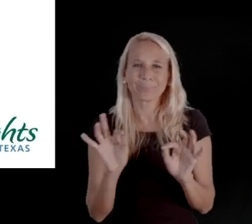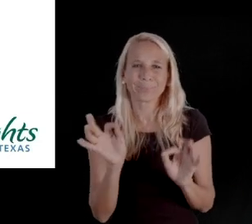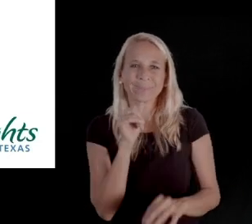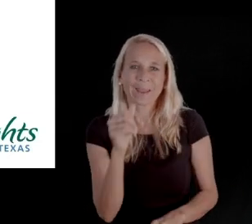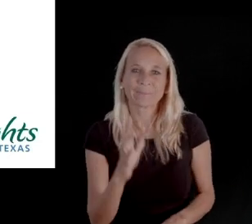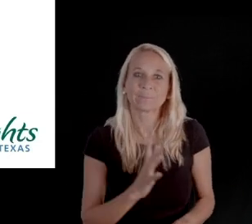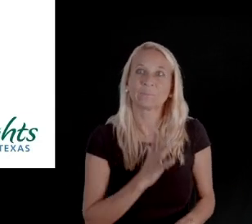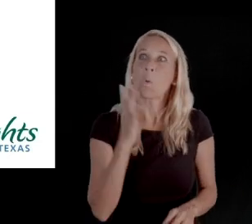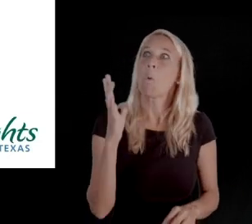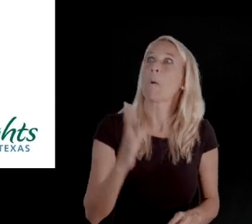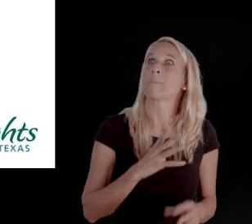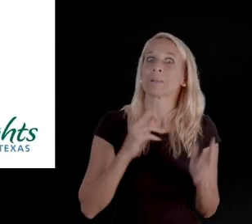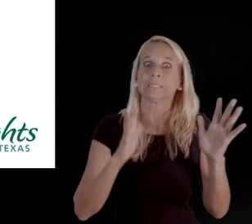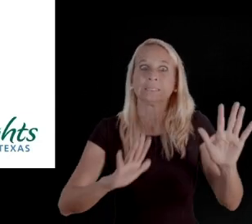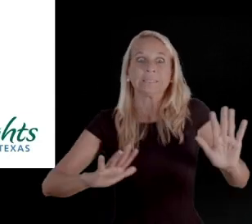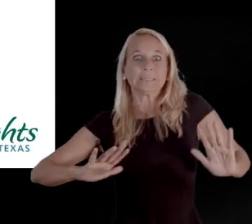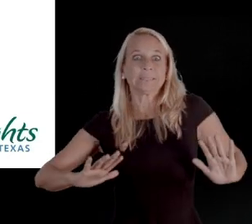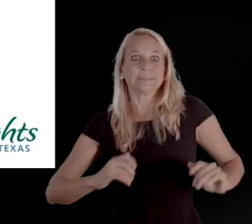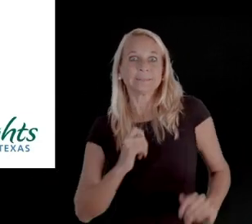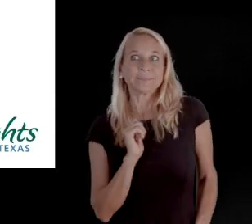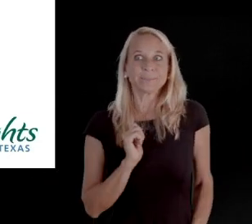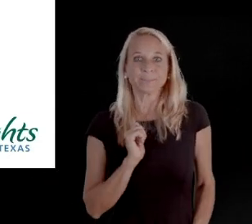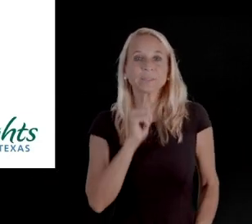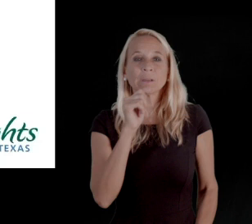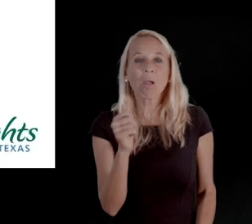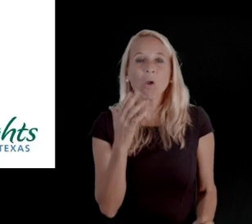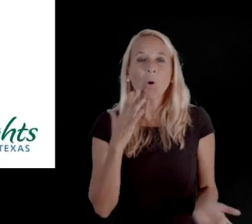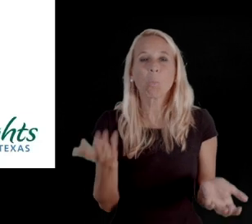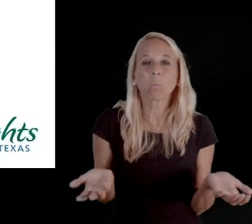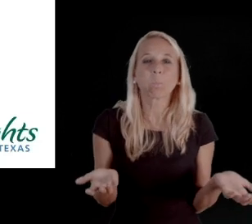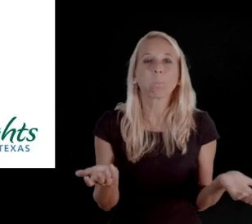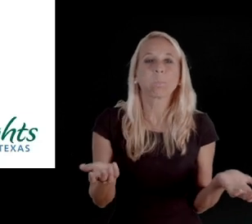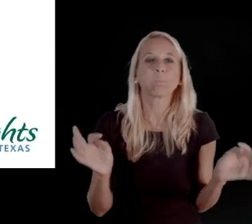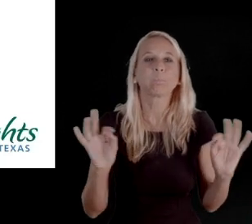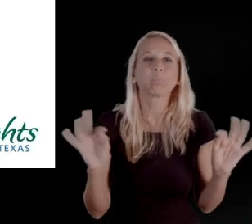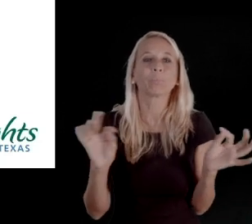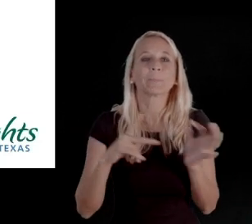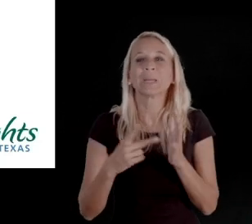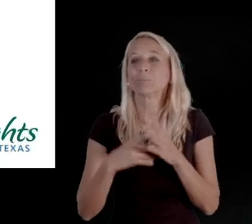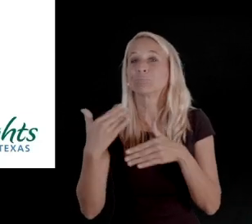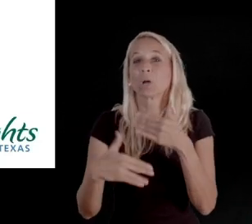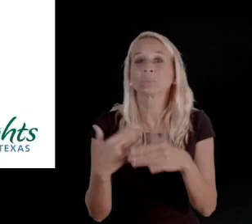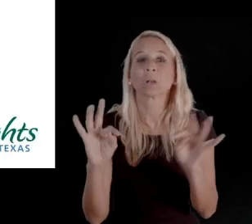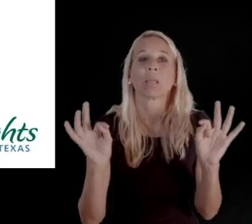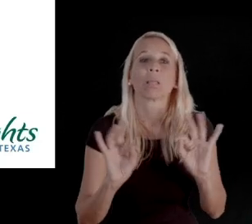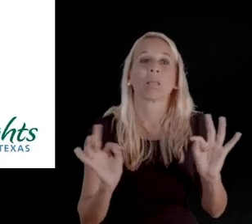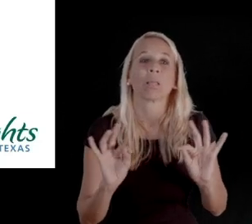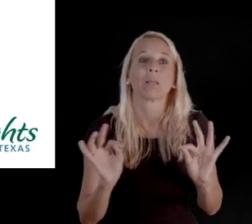as it is, or you think that wasn't technically that informal, like it followed a process.